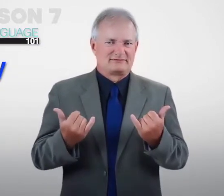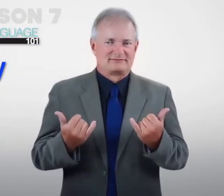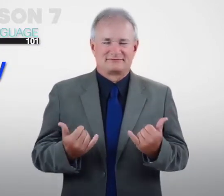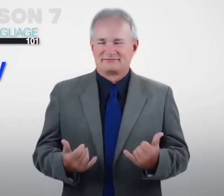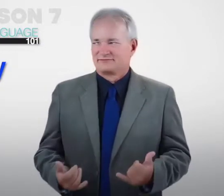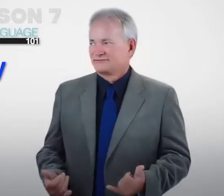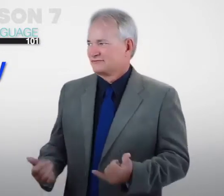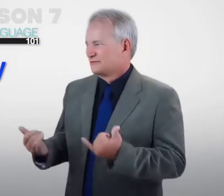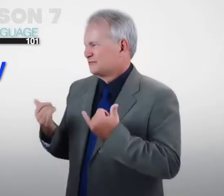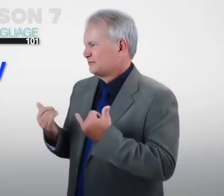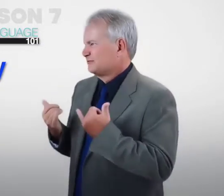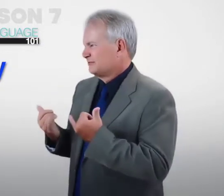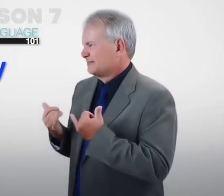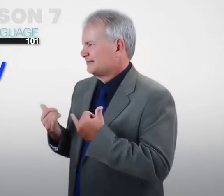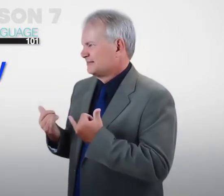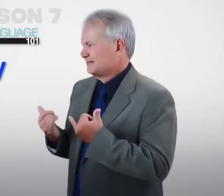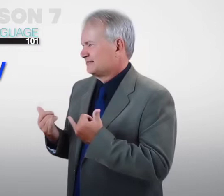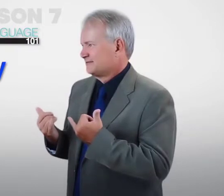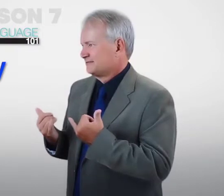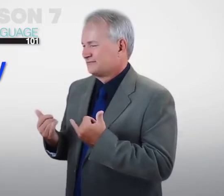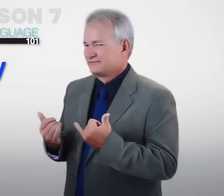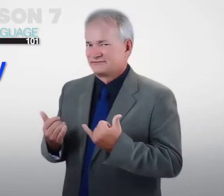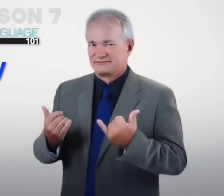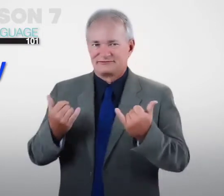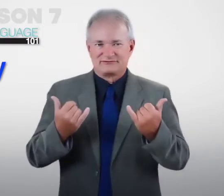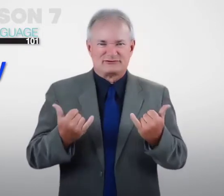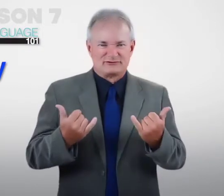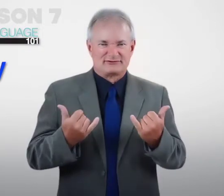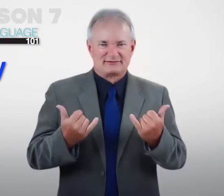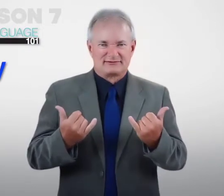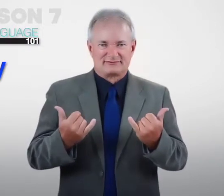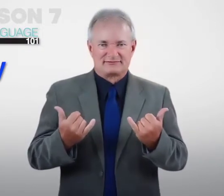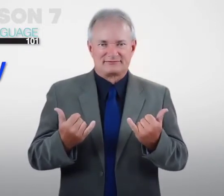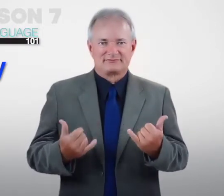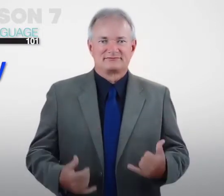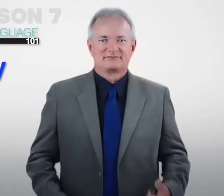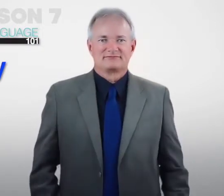Today.